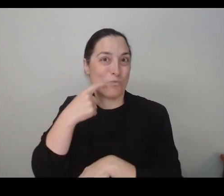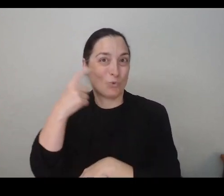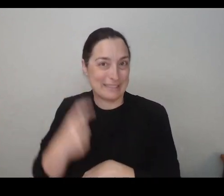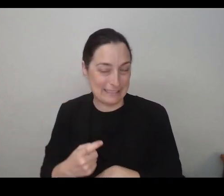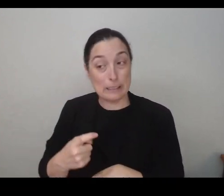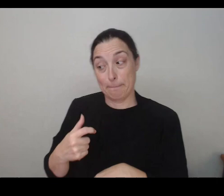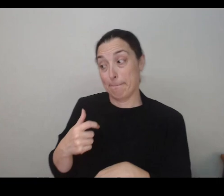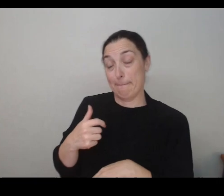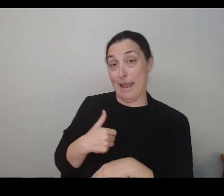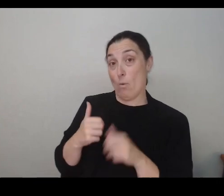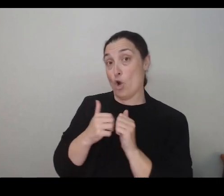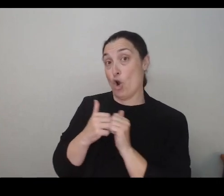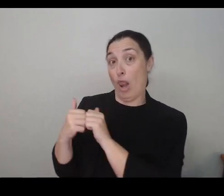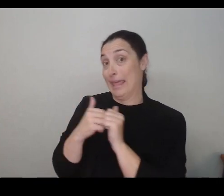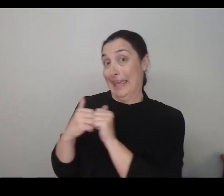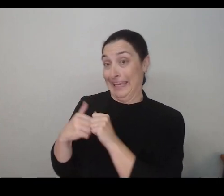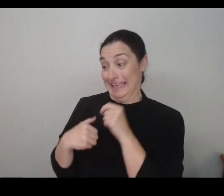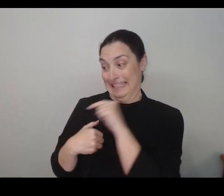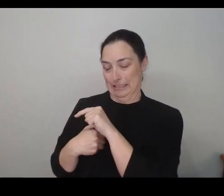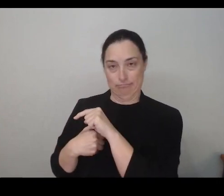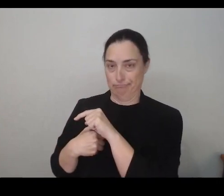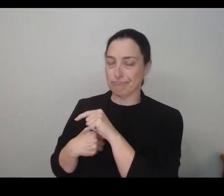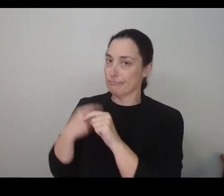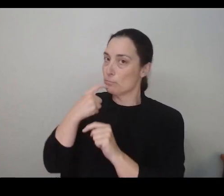who is a great museum leader from the Pacific,